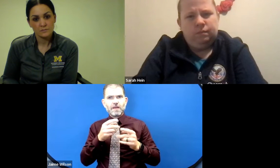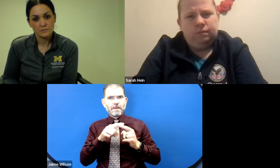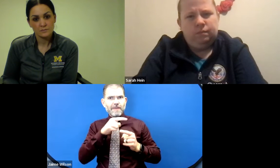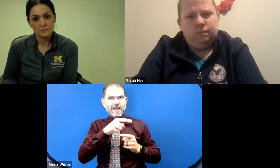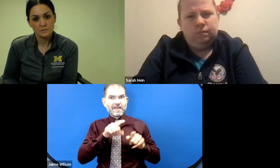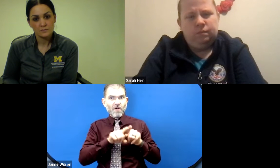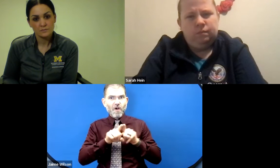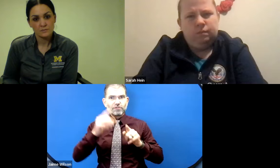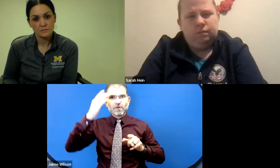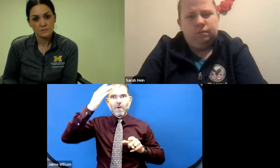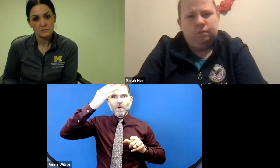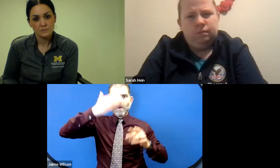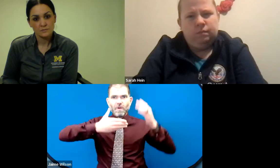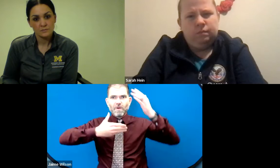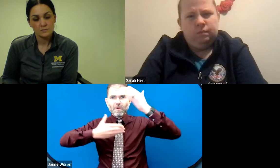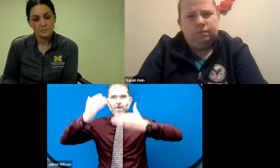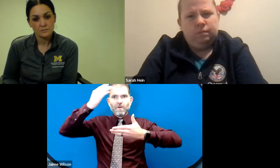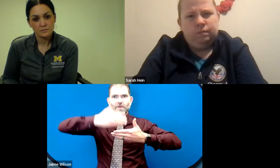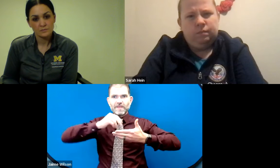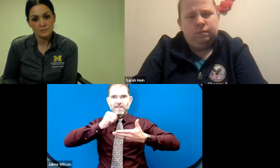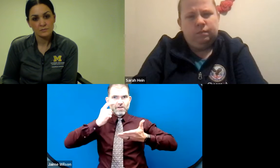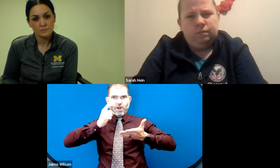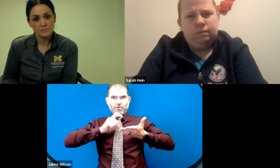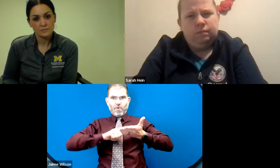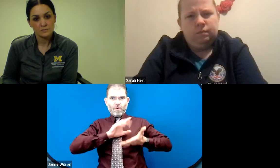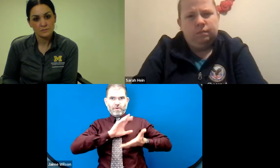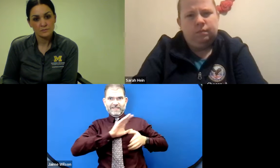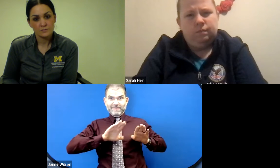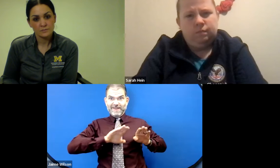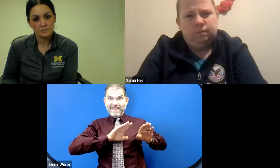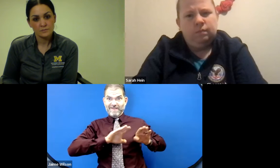ASL Interpreter: or not setting things up like the way that they did in the past. ASL Interpreter: They're starting to